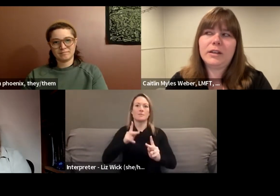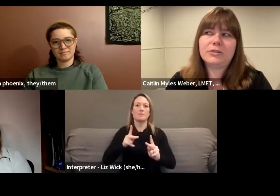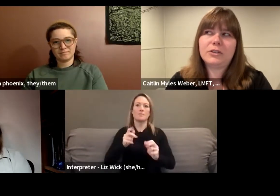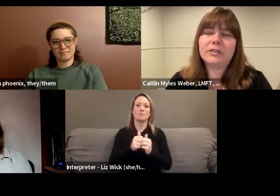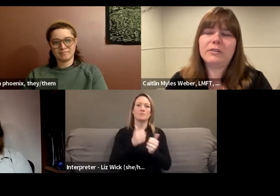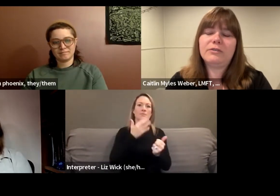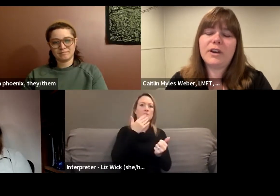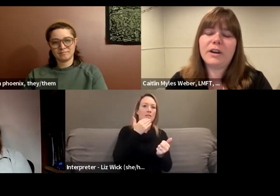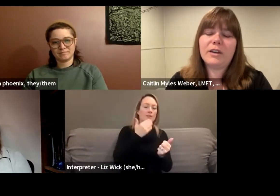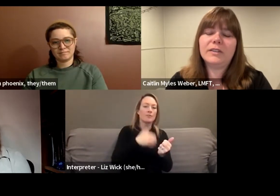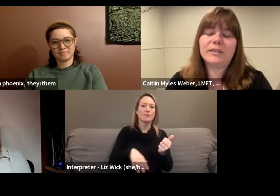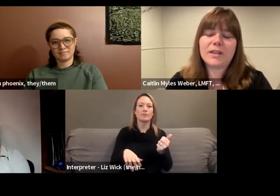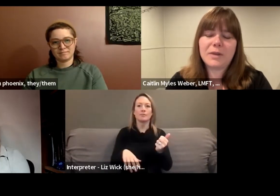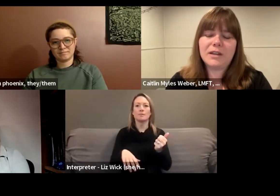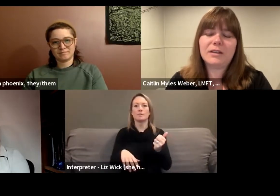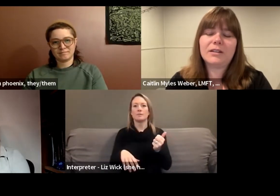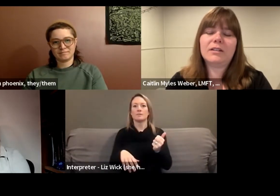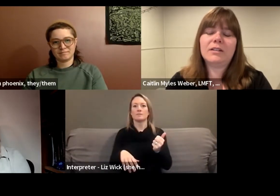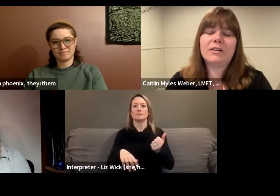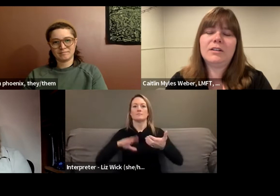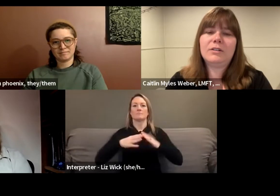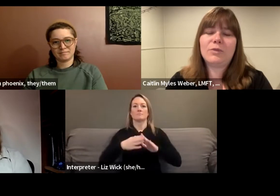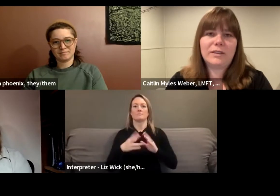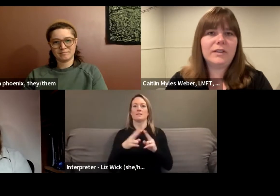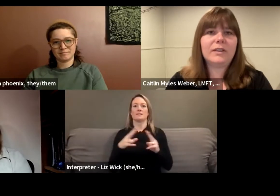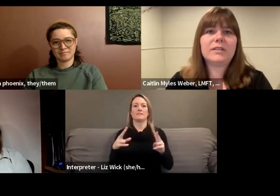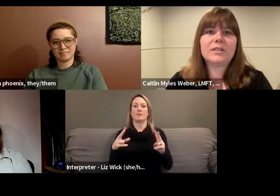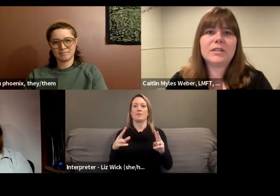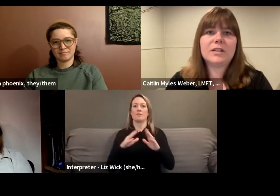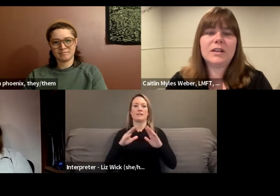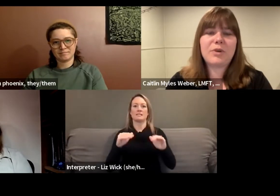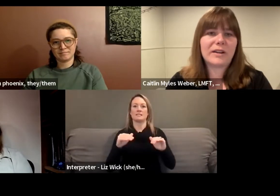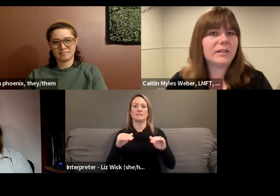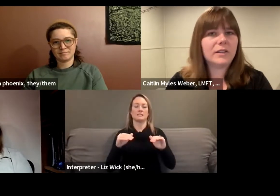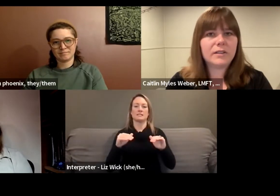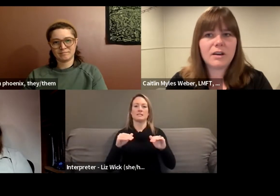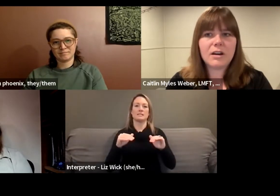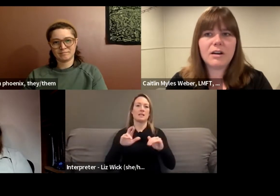like just very systemic racist practices here.